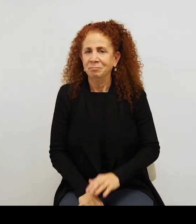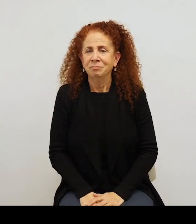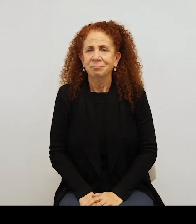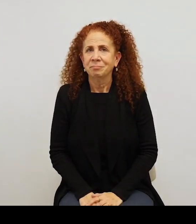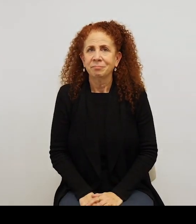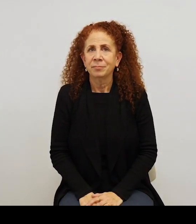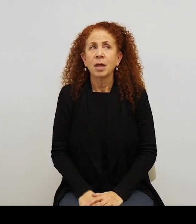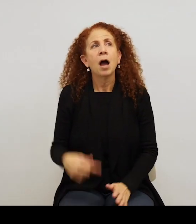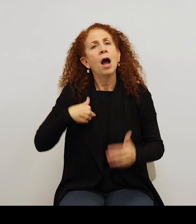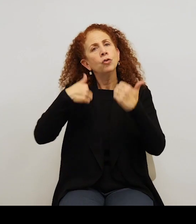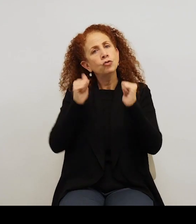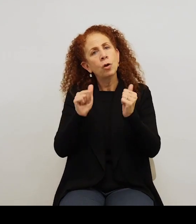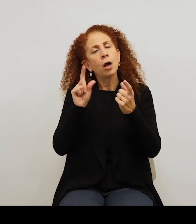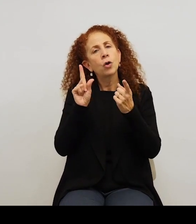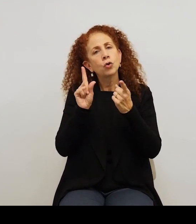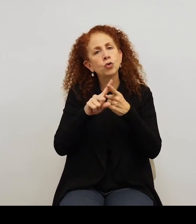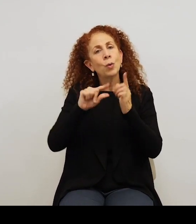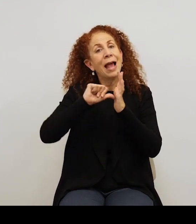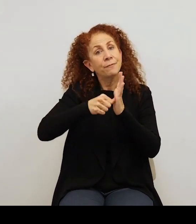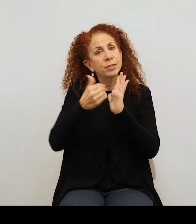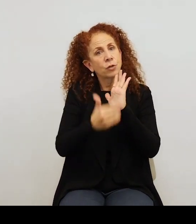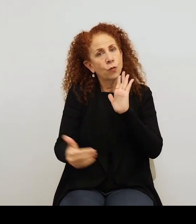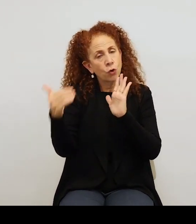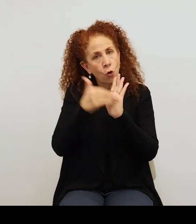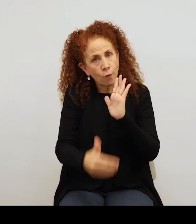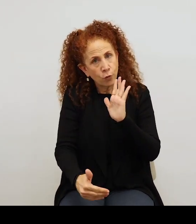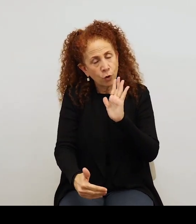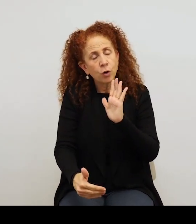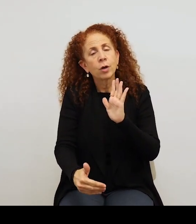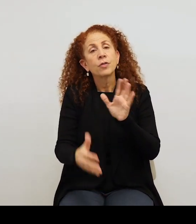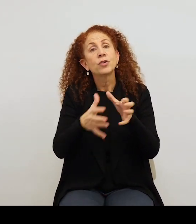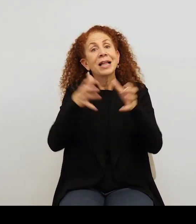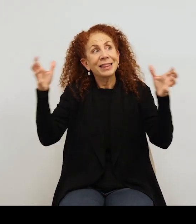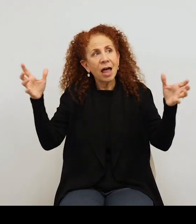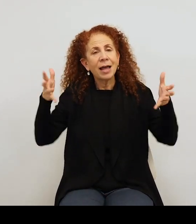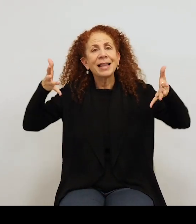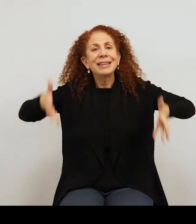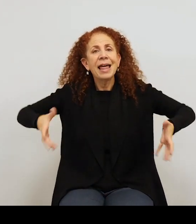Because I tried to emphasize over and over, there is a lot to be left to chance,